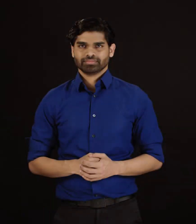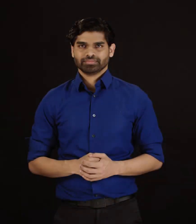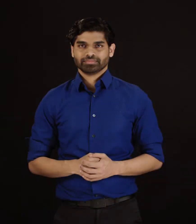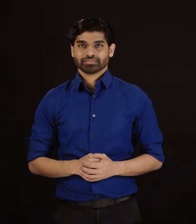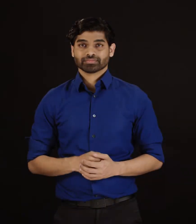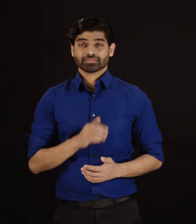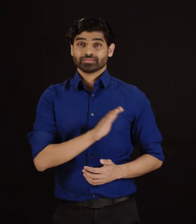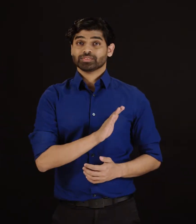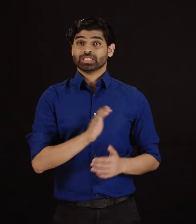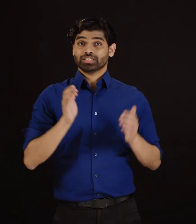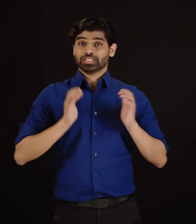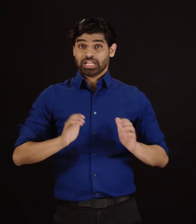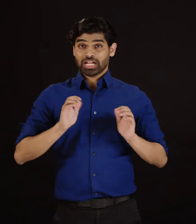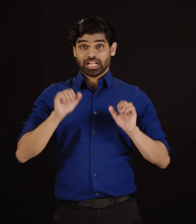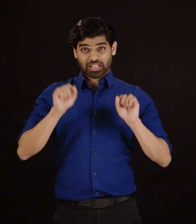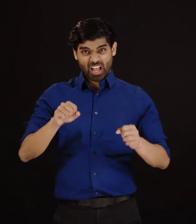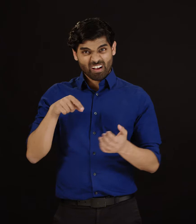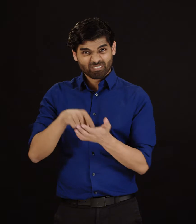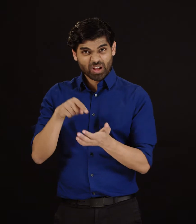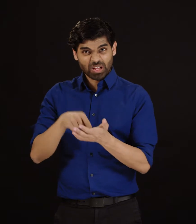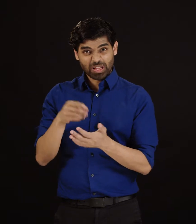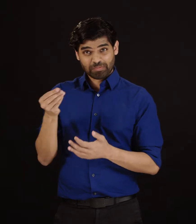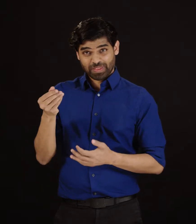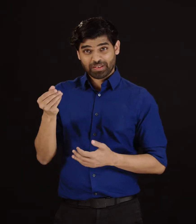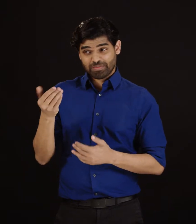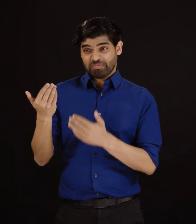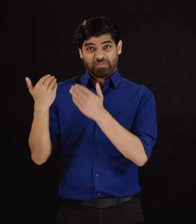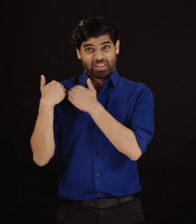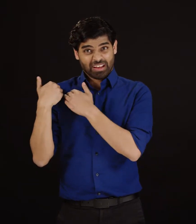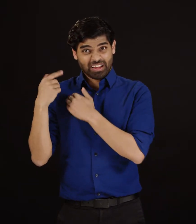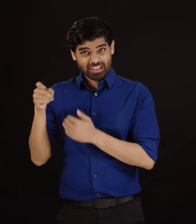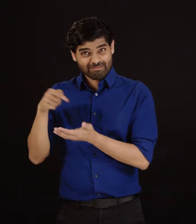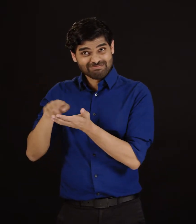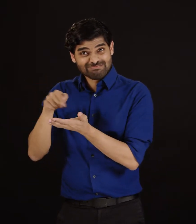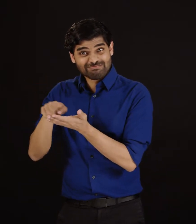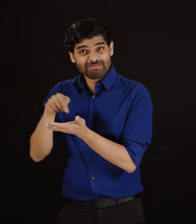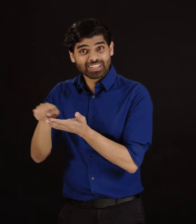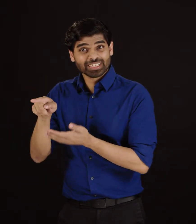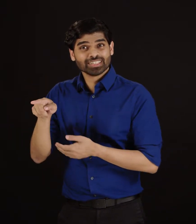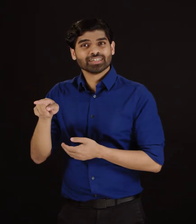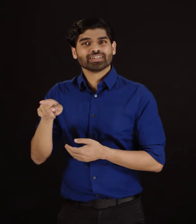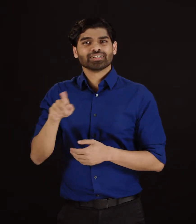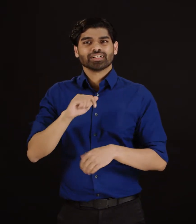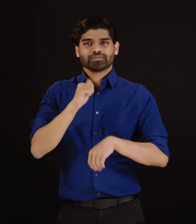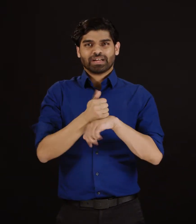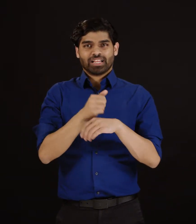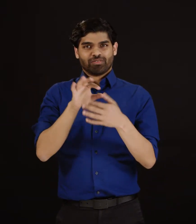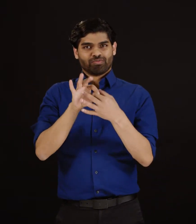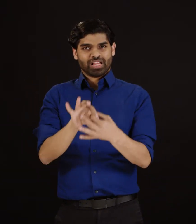Where a customer's ability to fulfill their financial obligation is not certain based on their credit score,